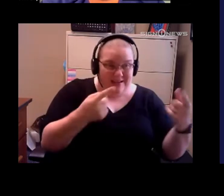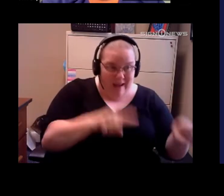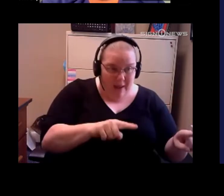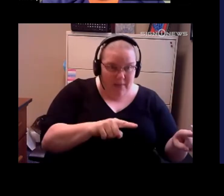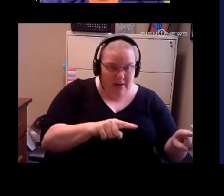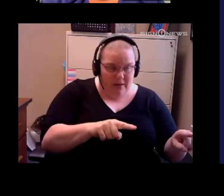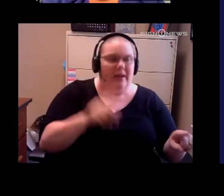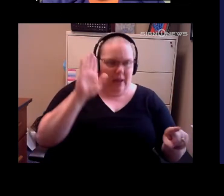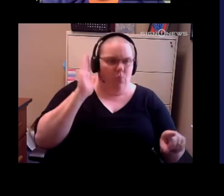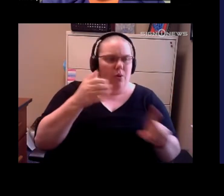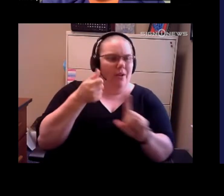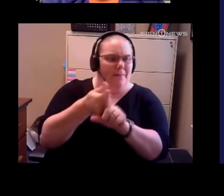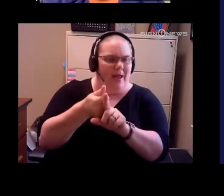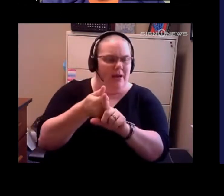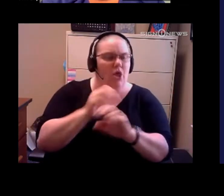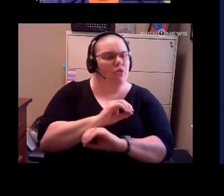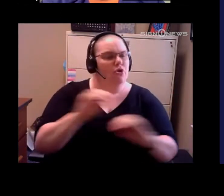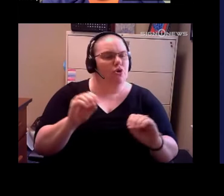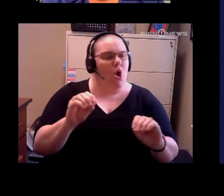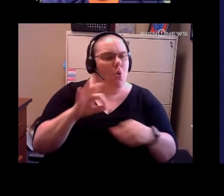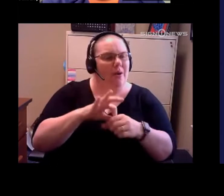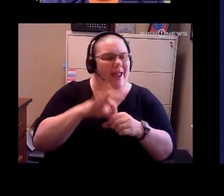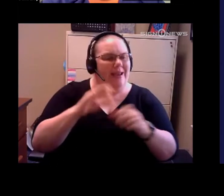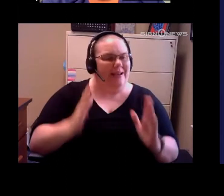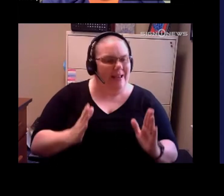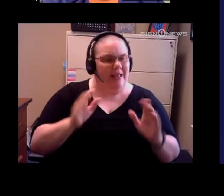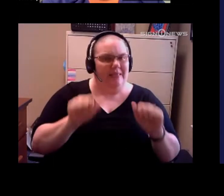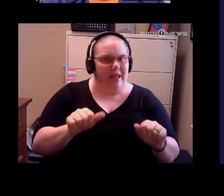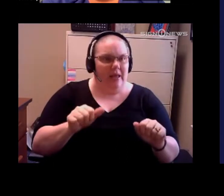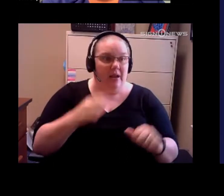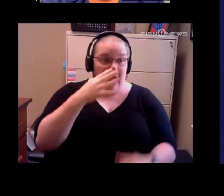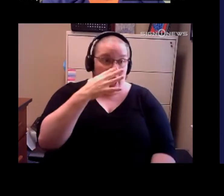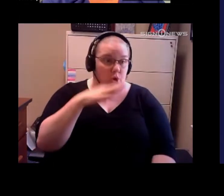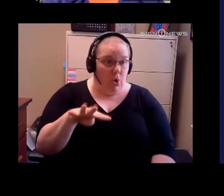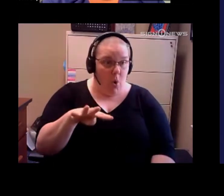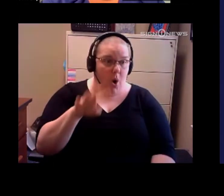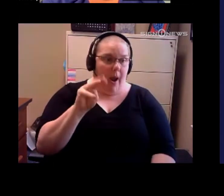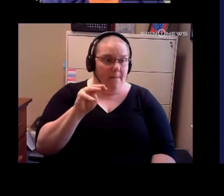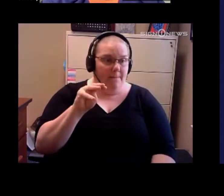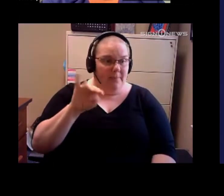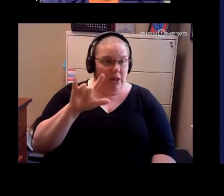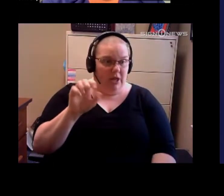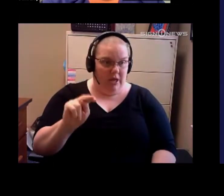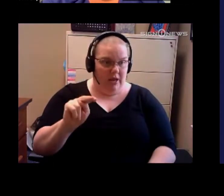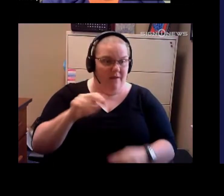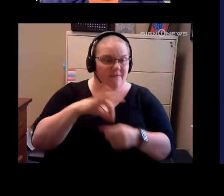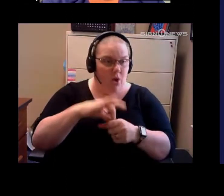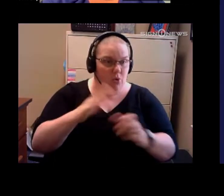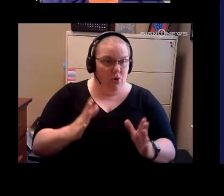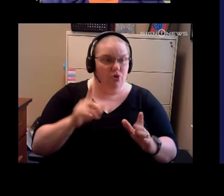to ignore a million voters right you belong to a group of Voters who really can make a difference